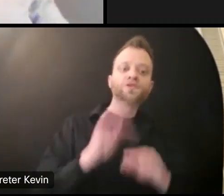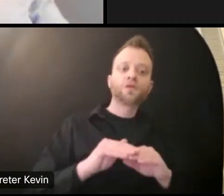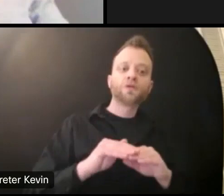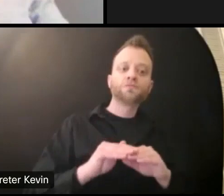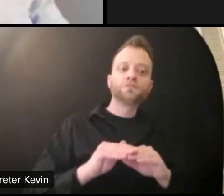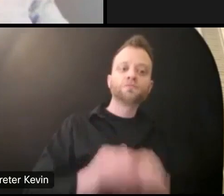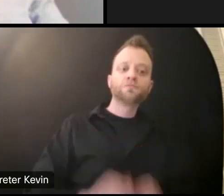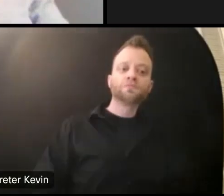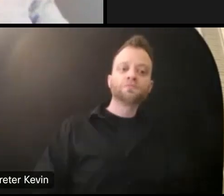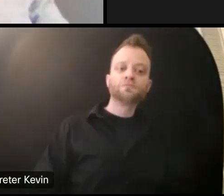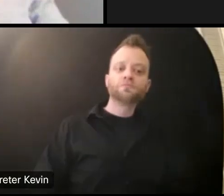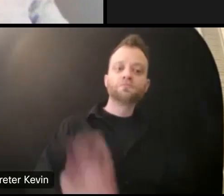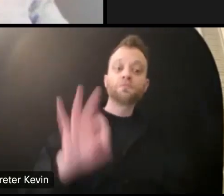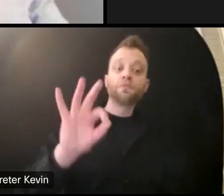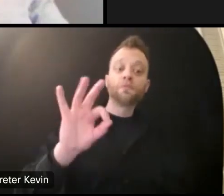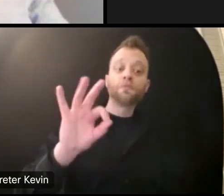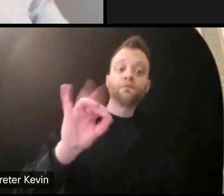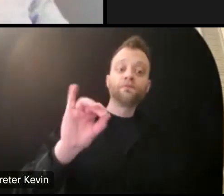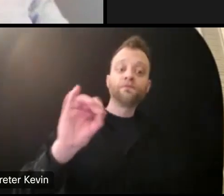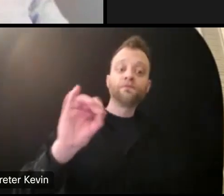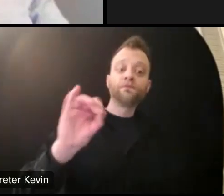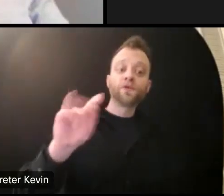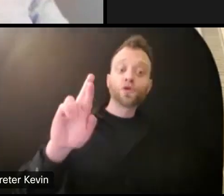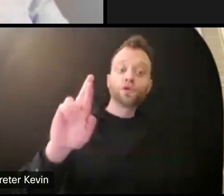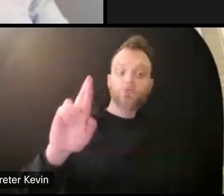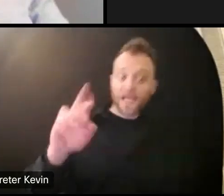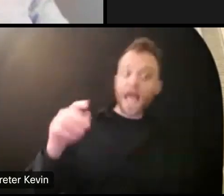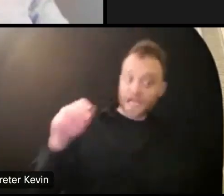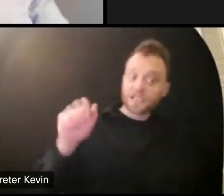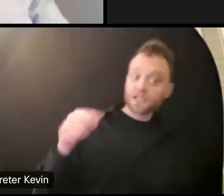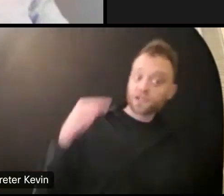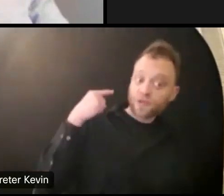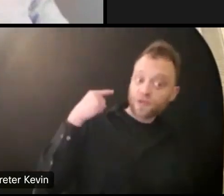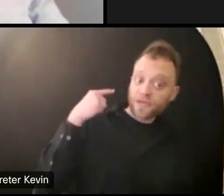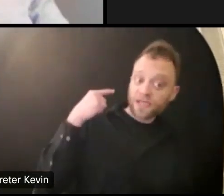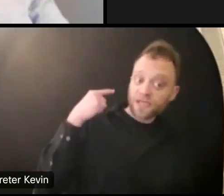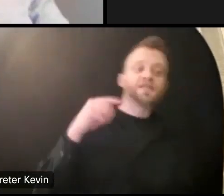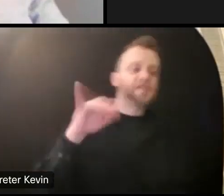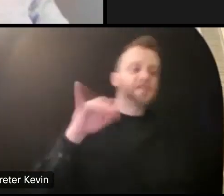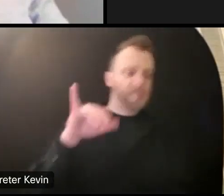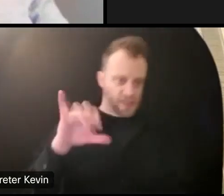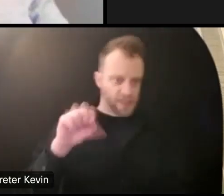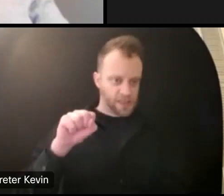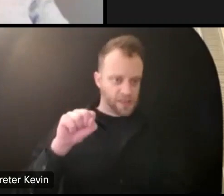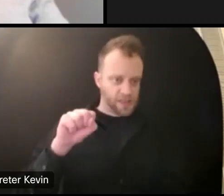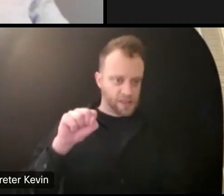Commissioner Footer? (Footer) Yes, can you hear me? (Fast) Yes. (Footer) Great okay, going back to